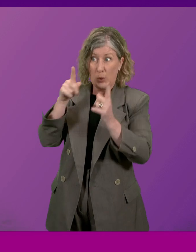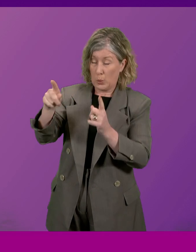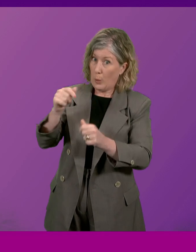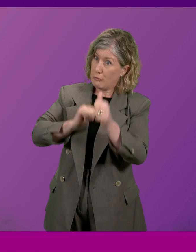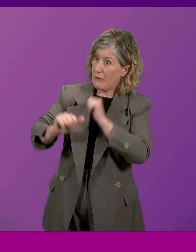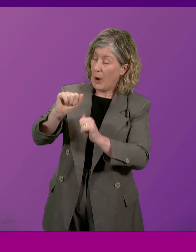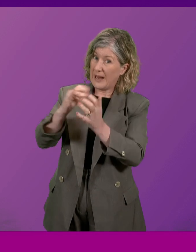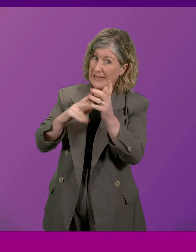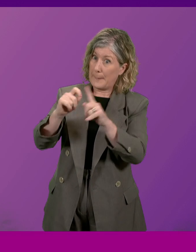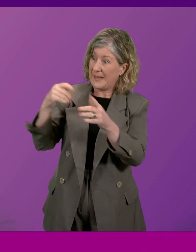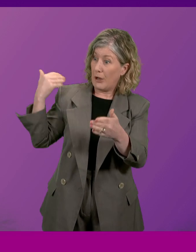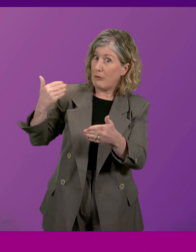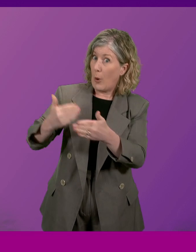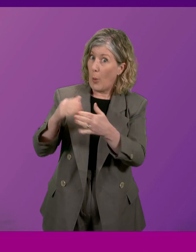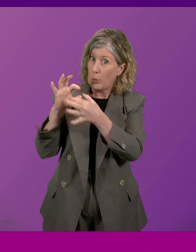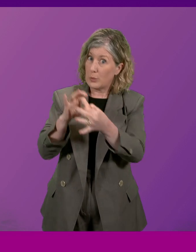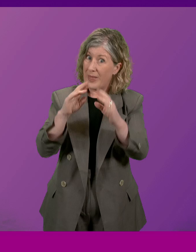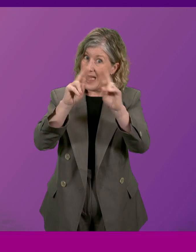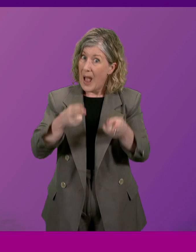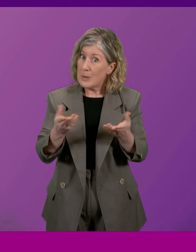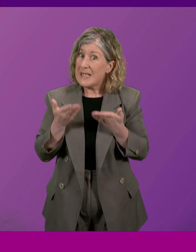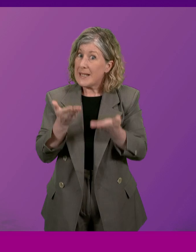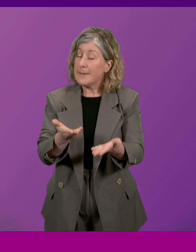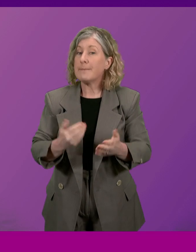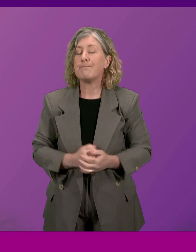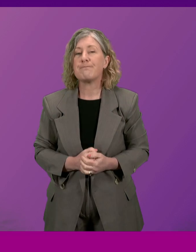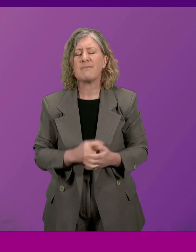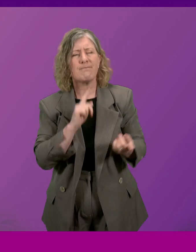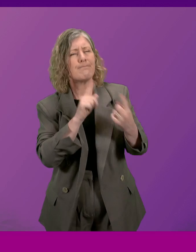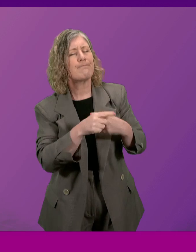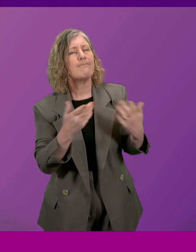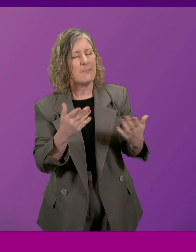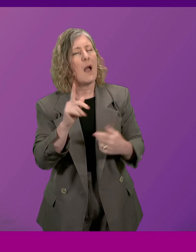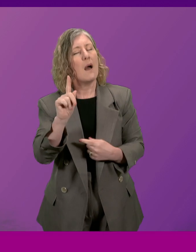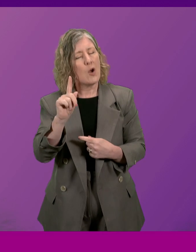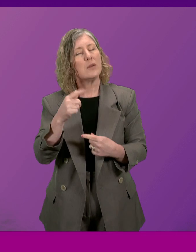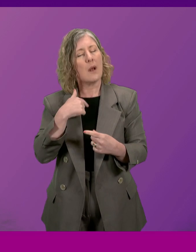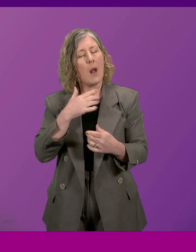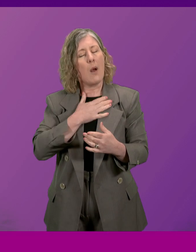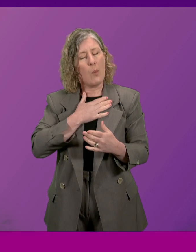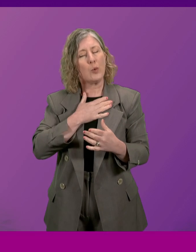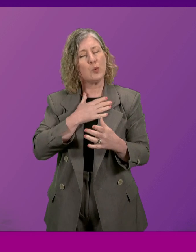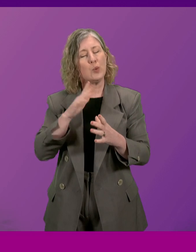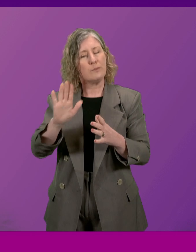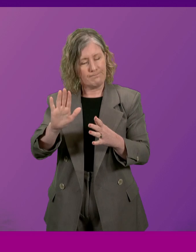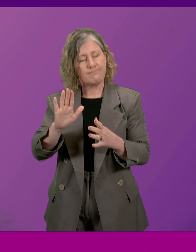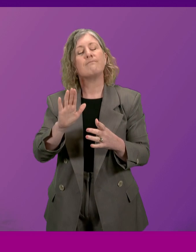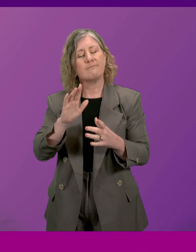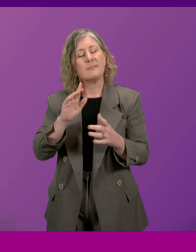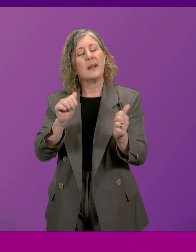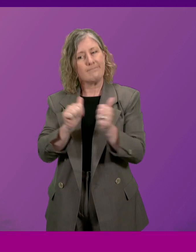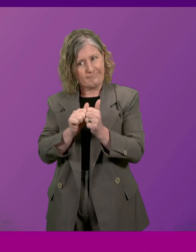I associate myself with Mr Sarwar’s remarks and express my good wishes to you, Presiding Officer,